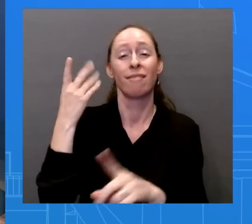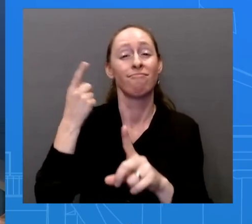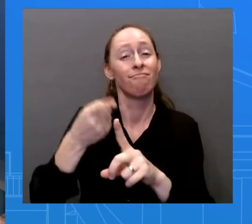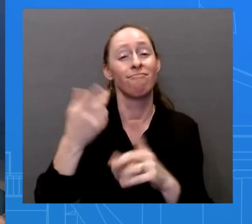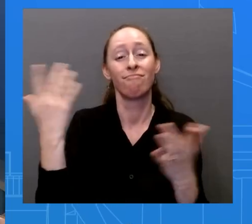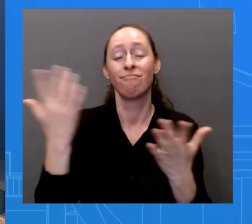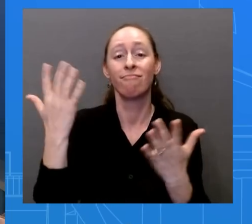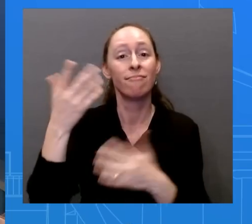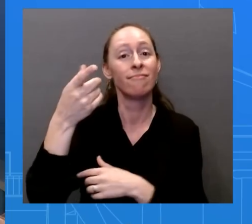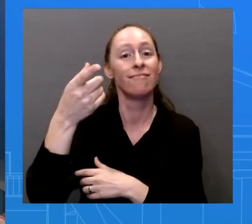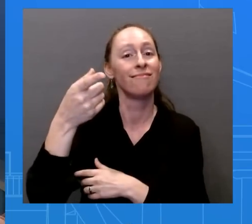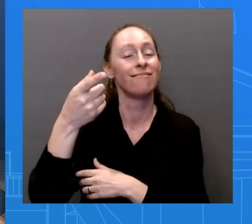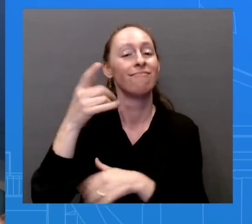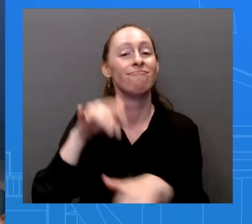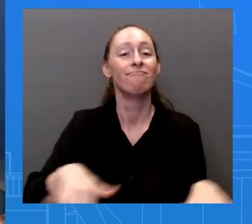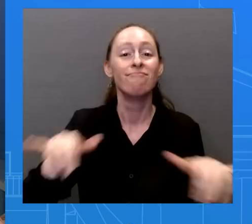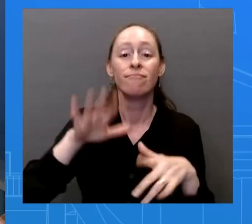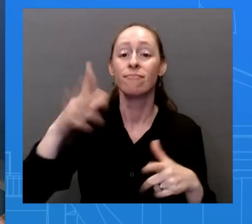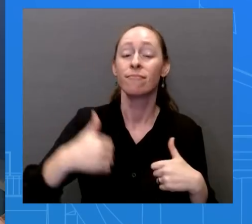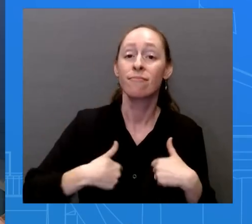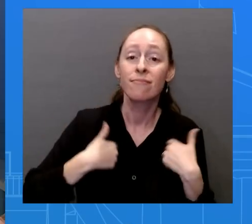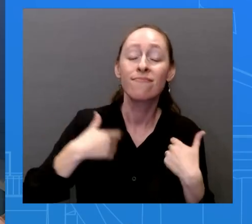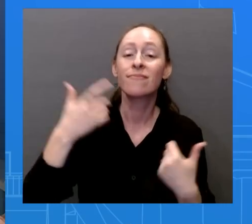sexual orientation, or gender identity.